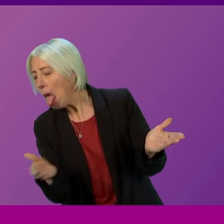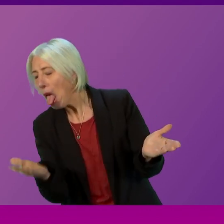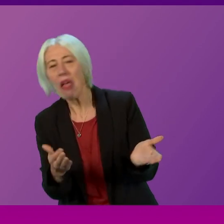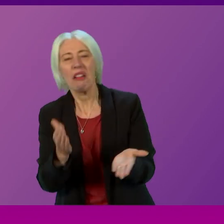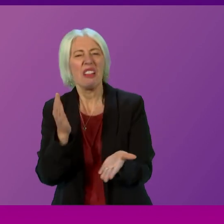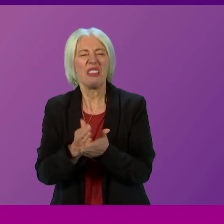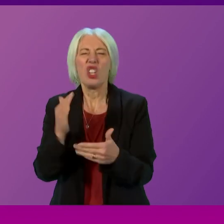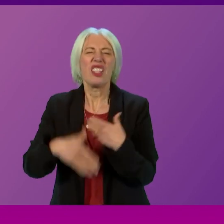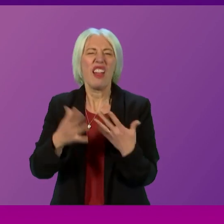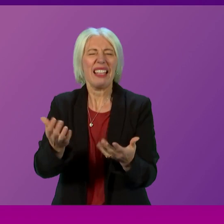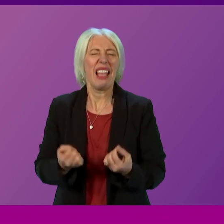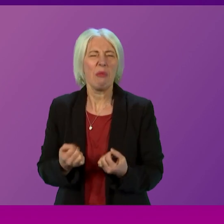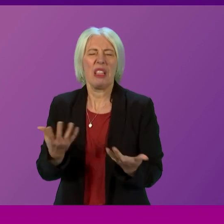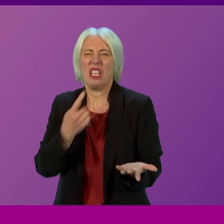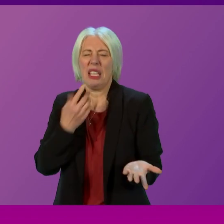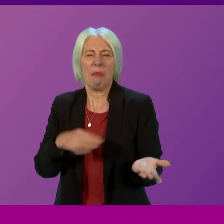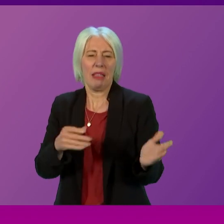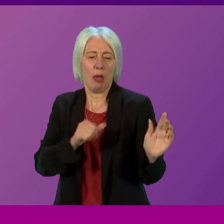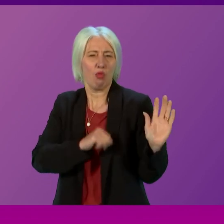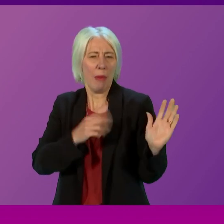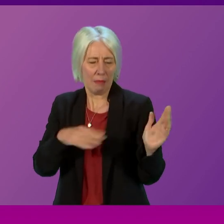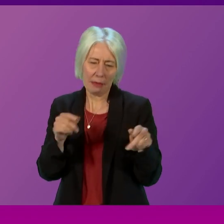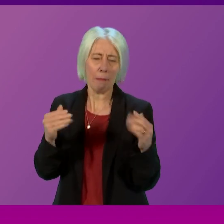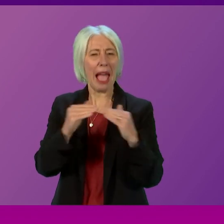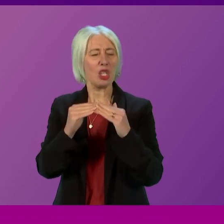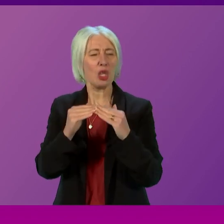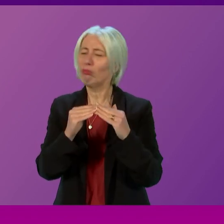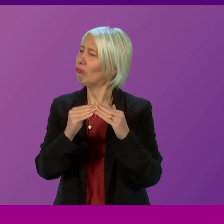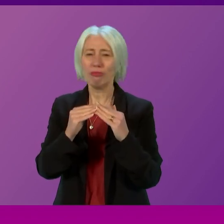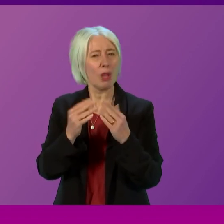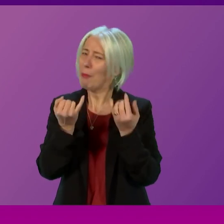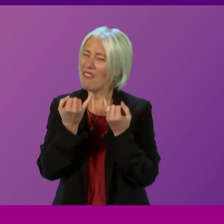that and says that the promise has been kept. It has not; she has failed people across Scotland.